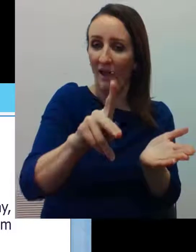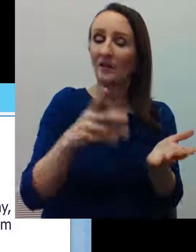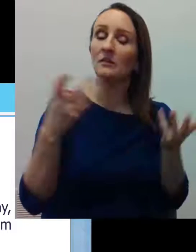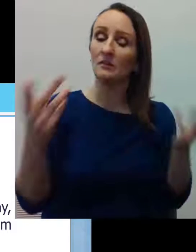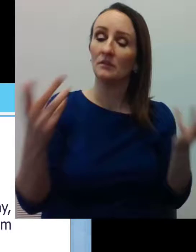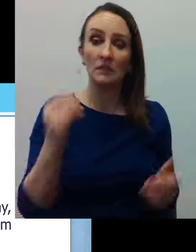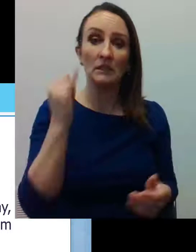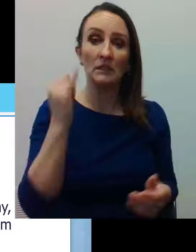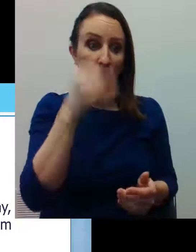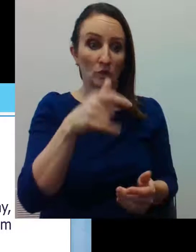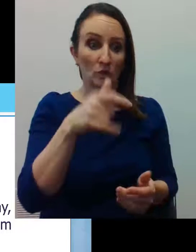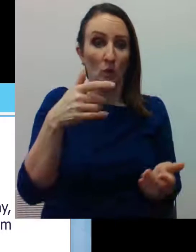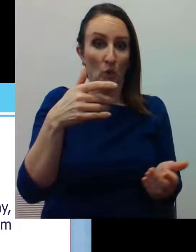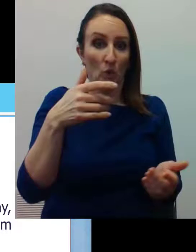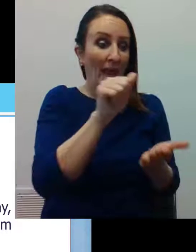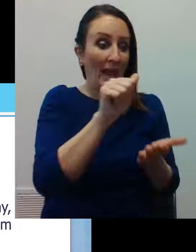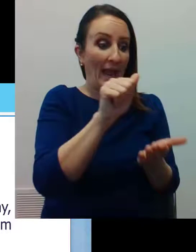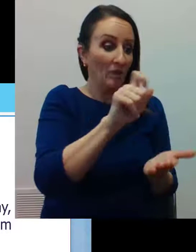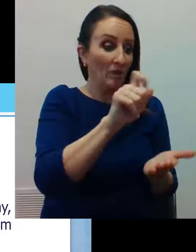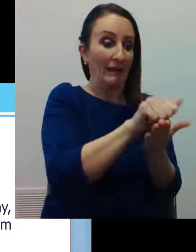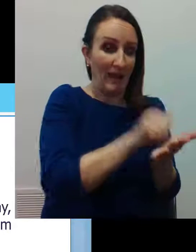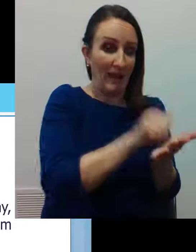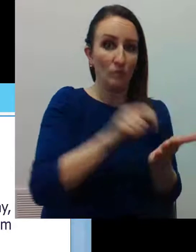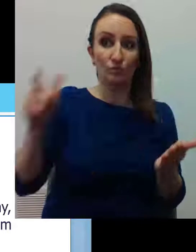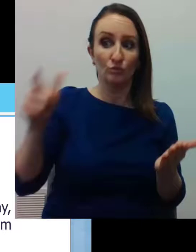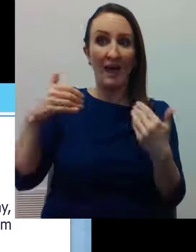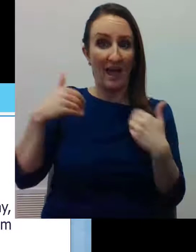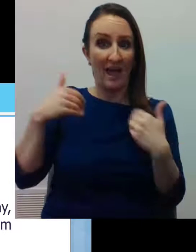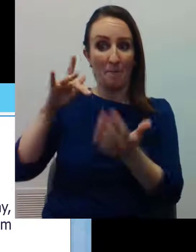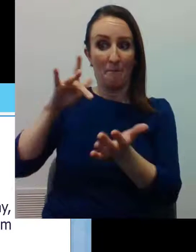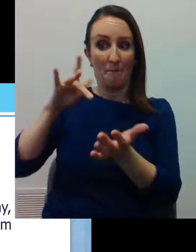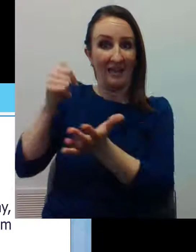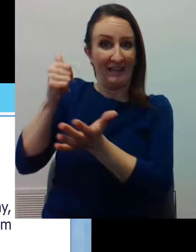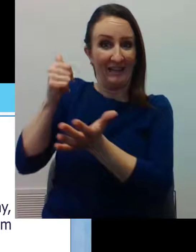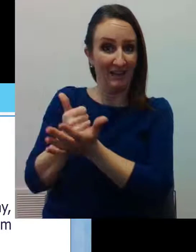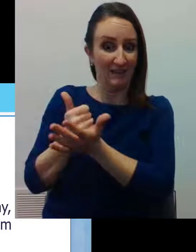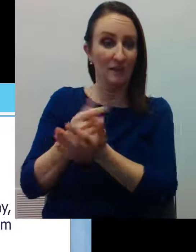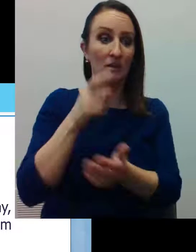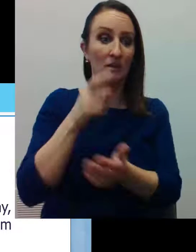What that means is when the owner of the account dies the state Medicaid program can recoup expenses